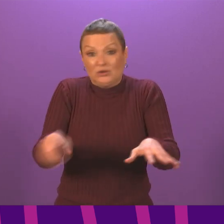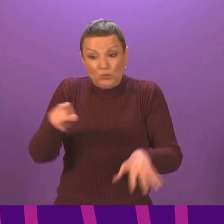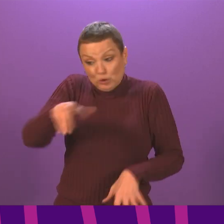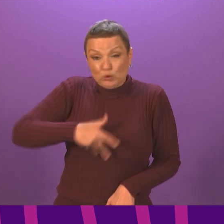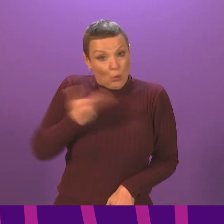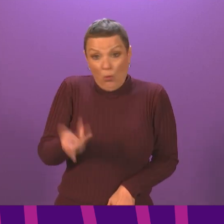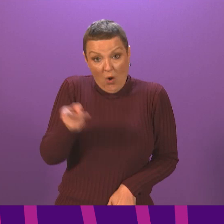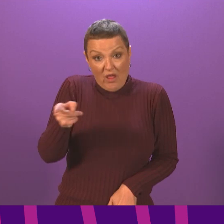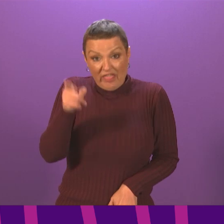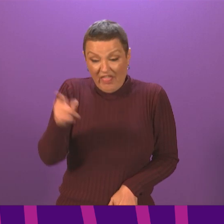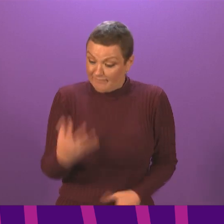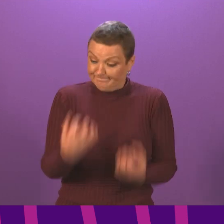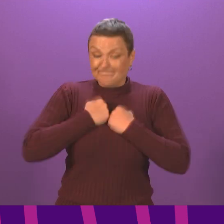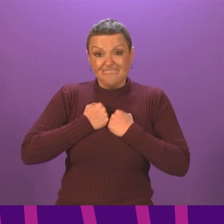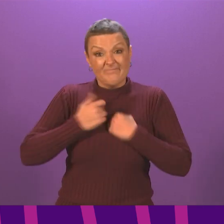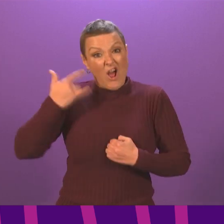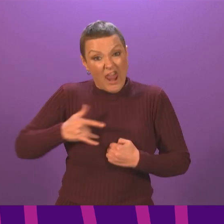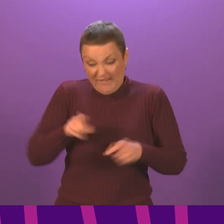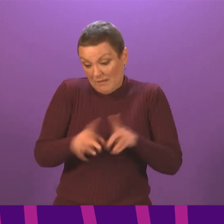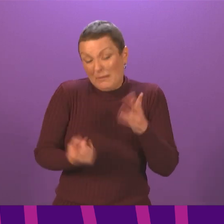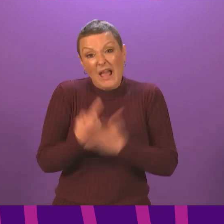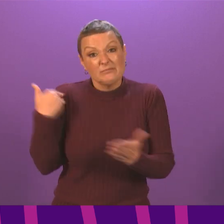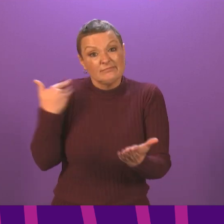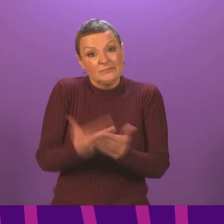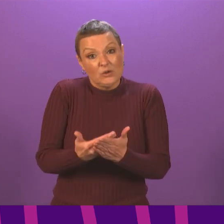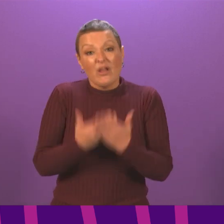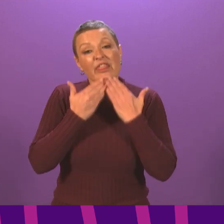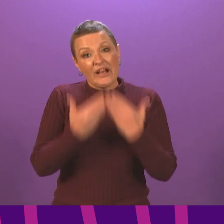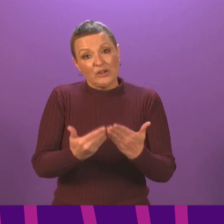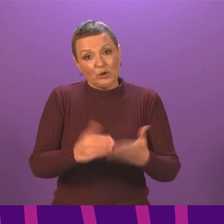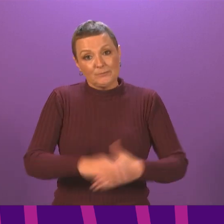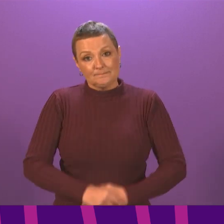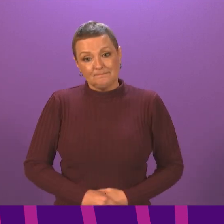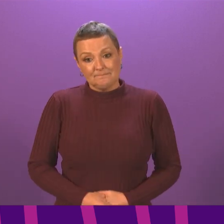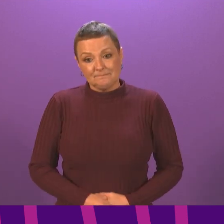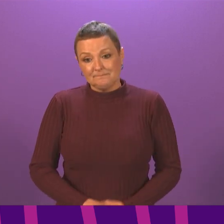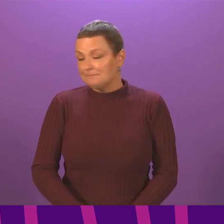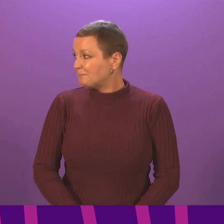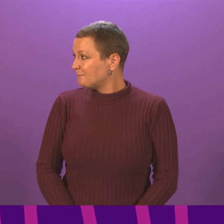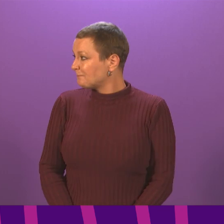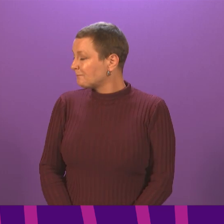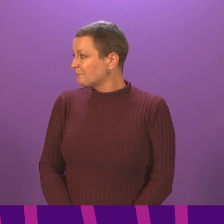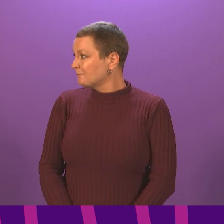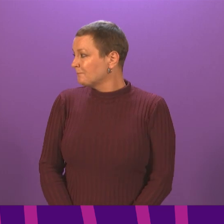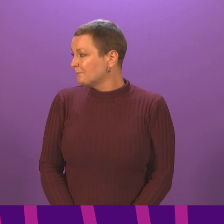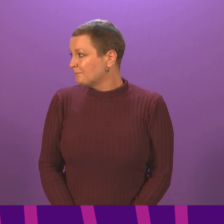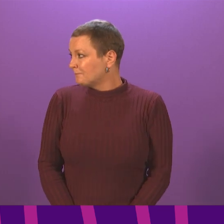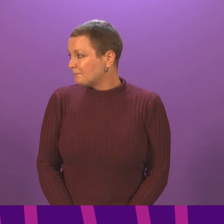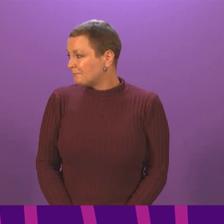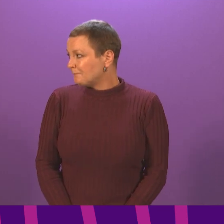can cause the harm of which we know it is capable. The Deputy Presiding Officer: The cabinet secretary will now take questions